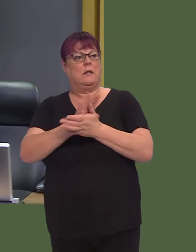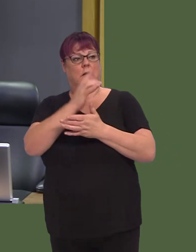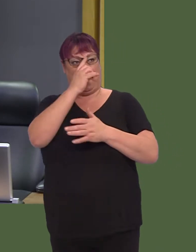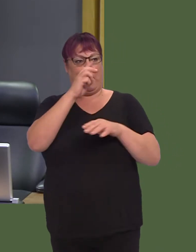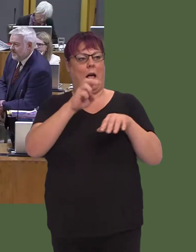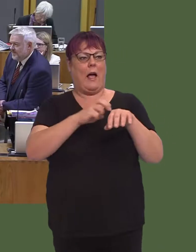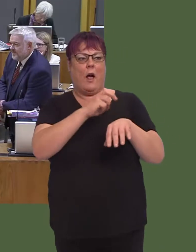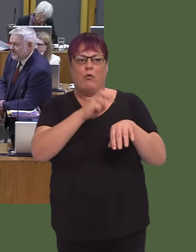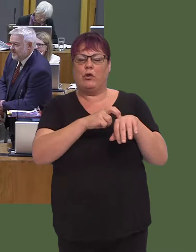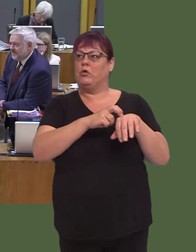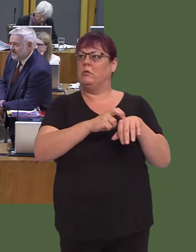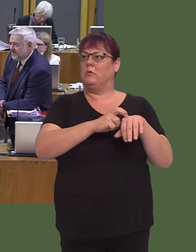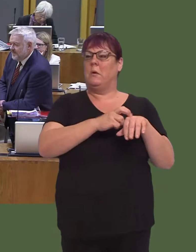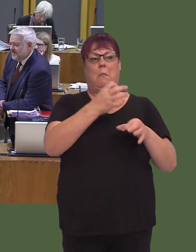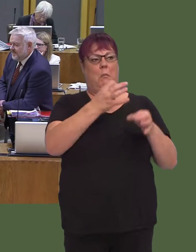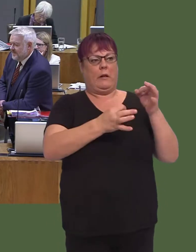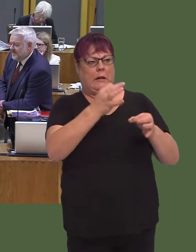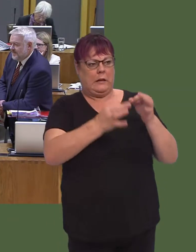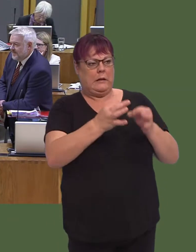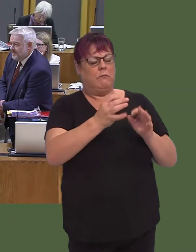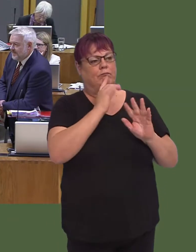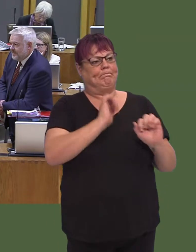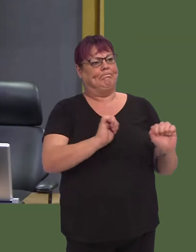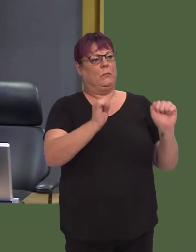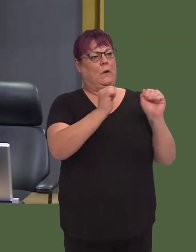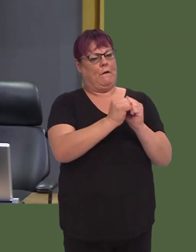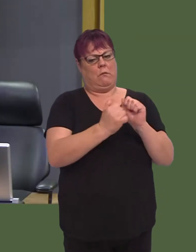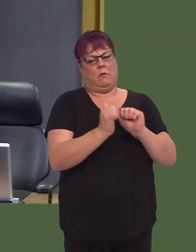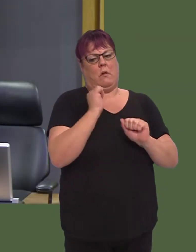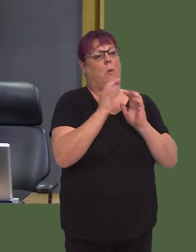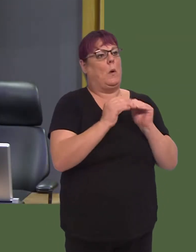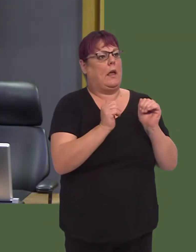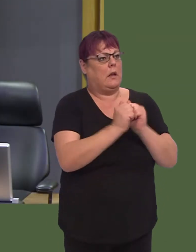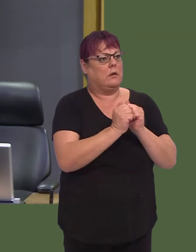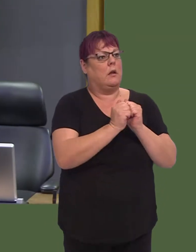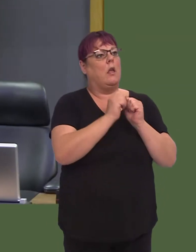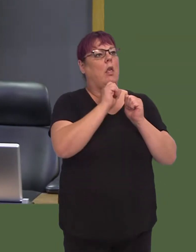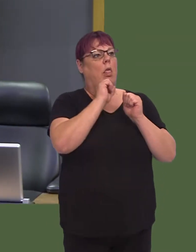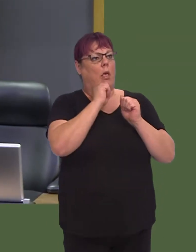I was very pleased that Irish diplomats were able to confirm to me at the weekend that